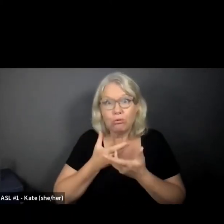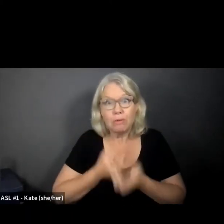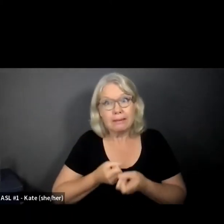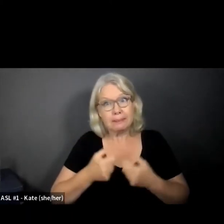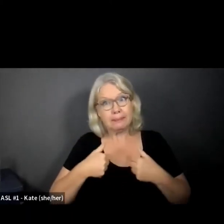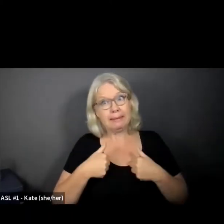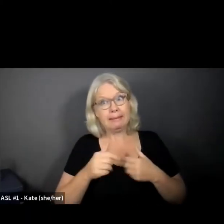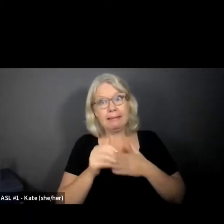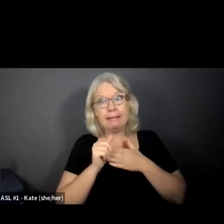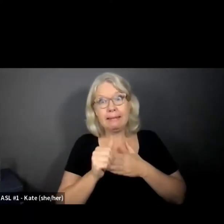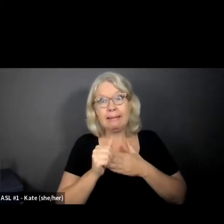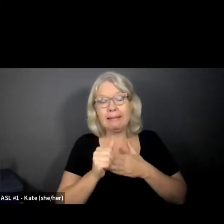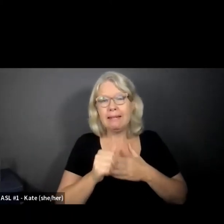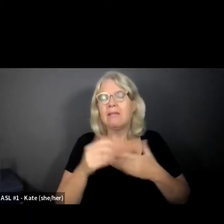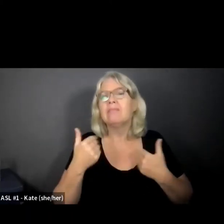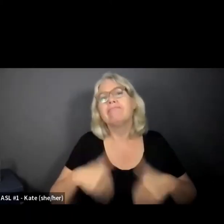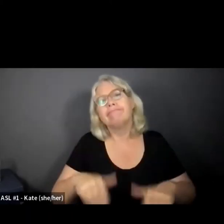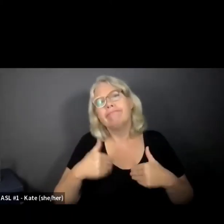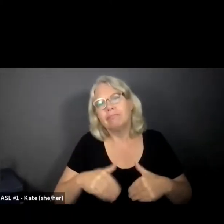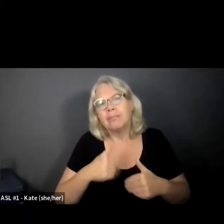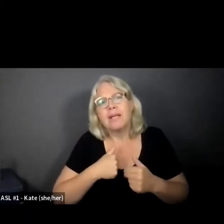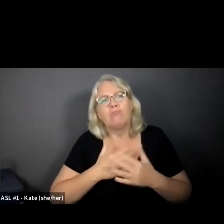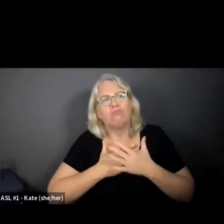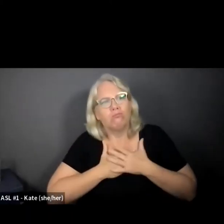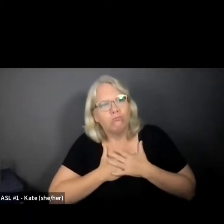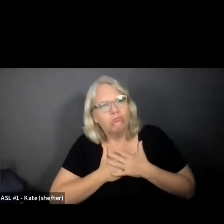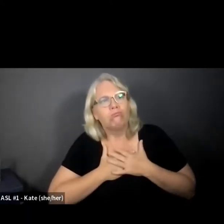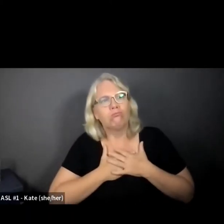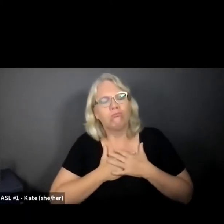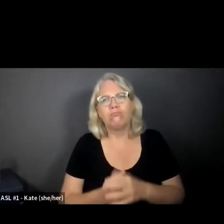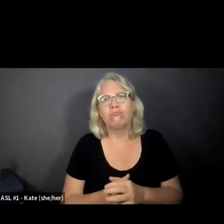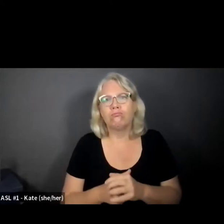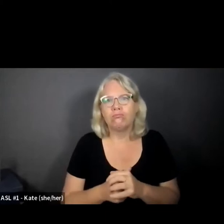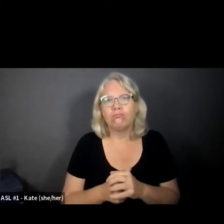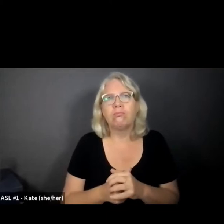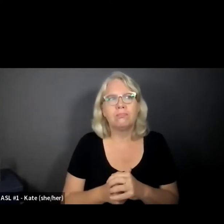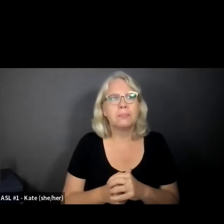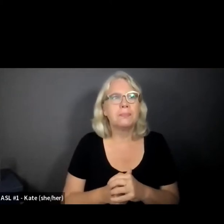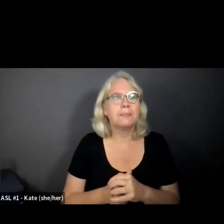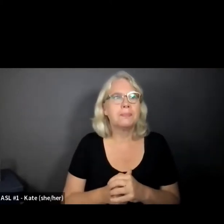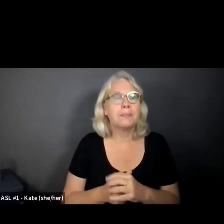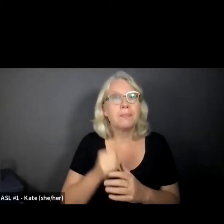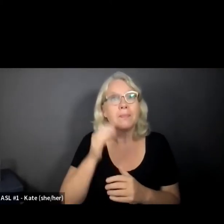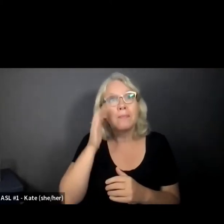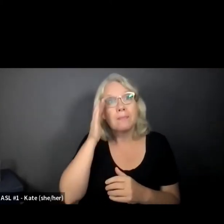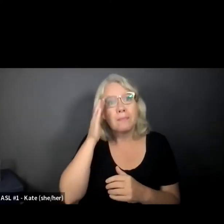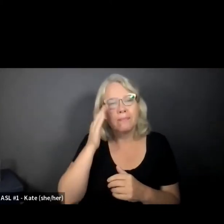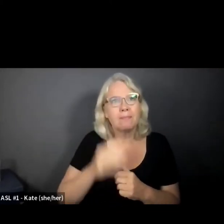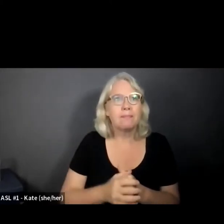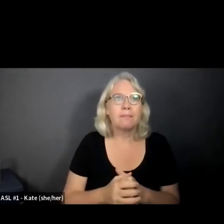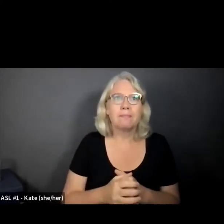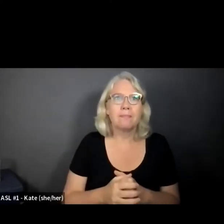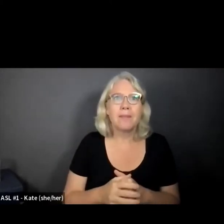THE HONOUR THEY BESTOWED UPON ME. NOTHING IS ACCOMPLISHED ALONE.